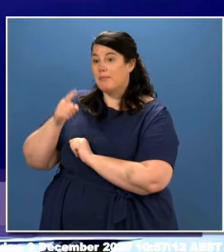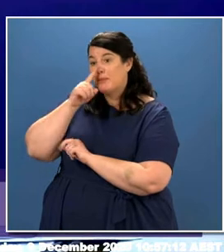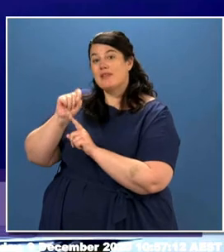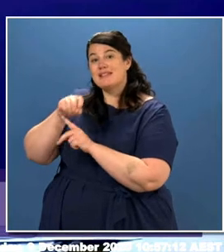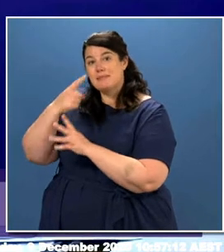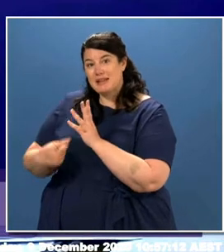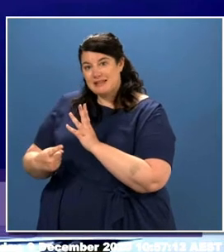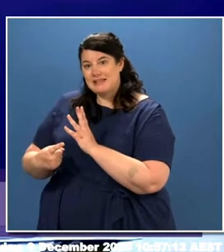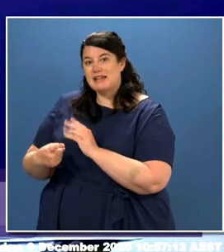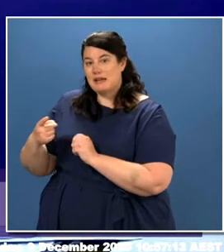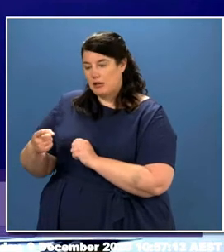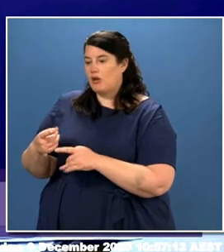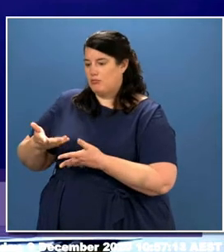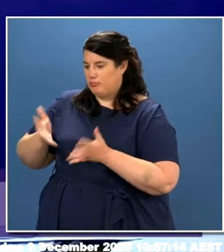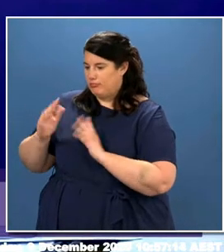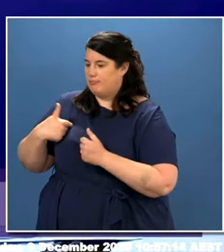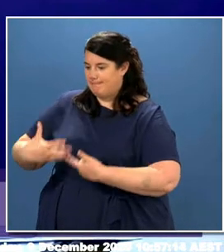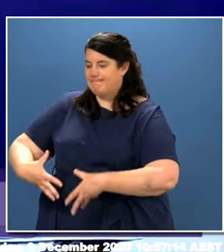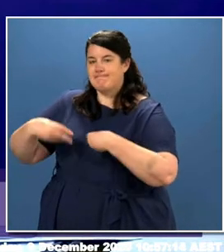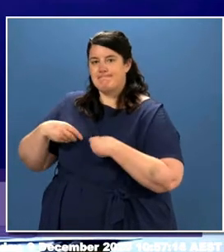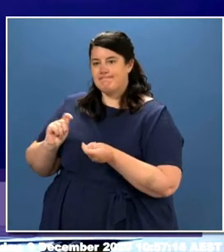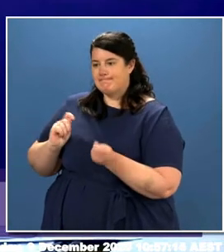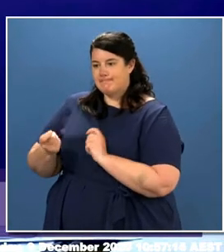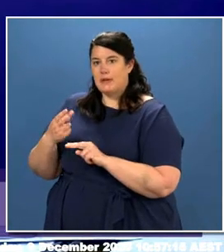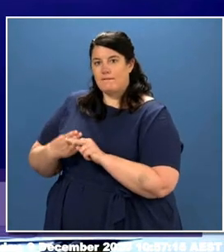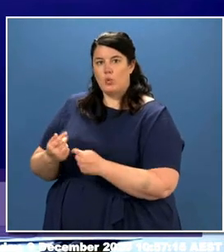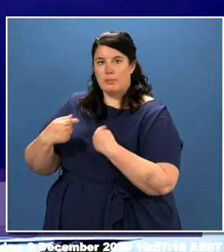prepared to accept adjustments that may be in their interests.